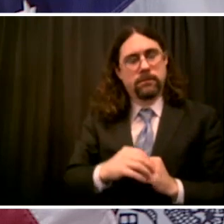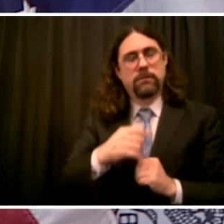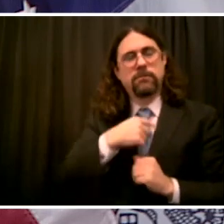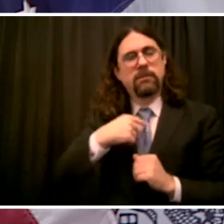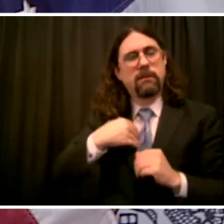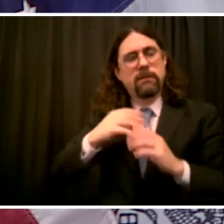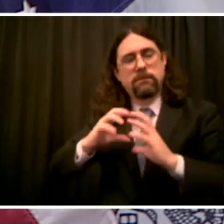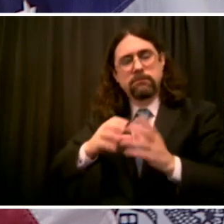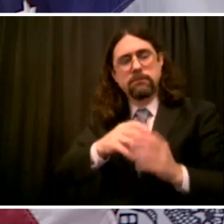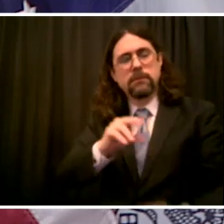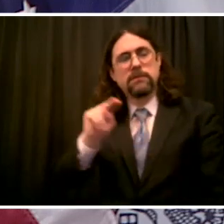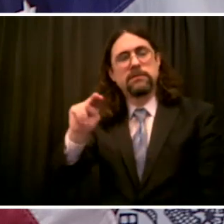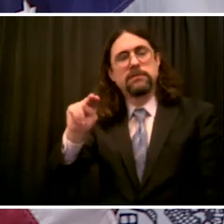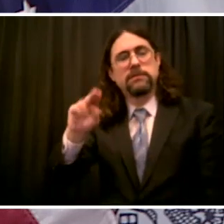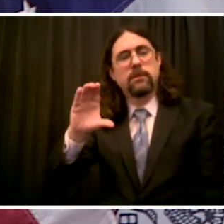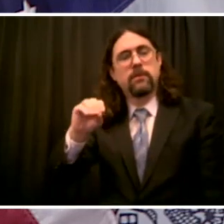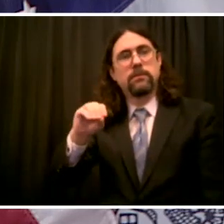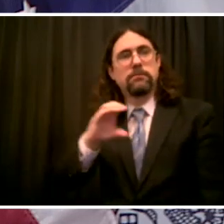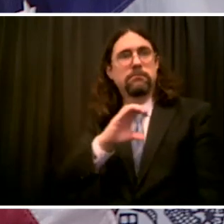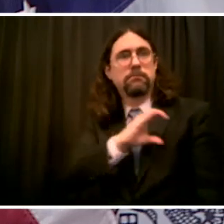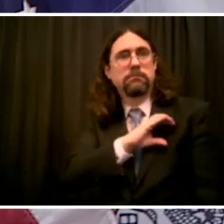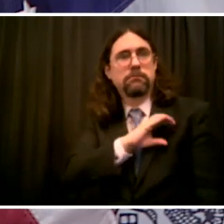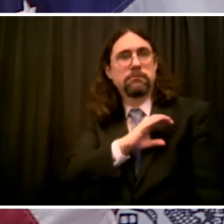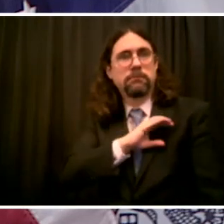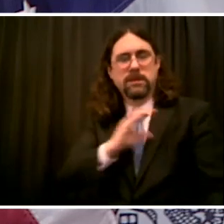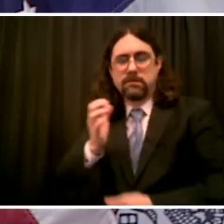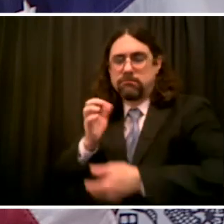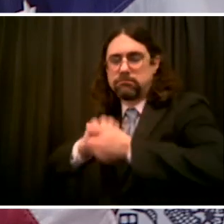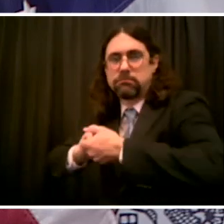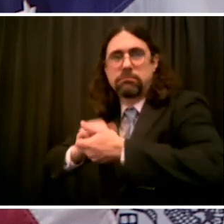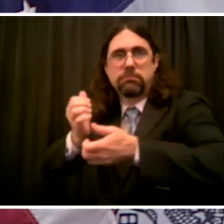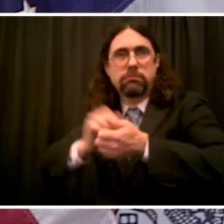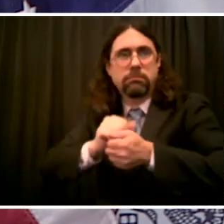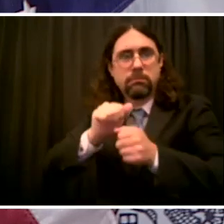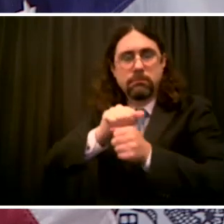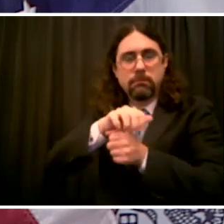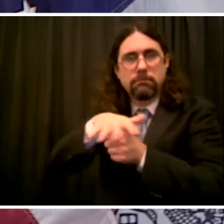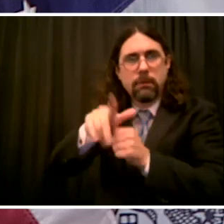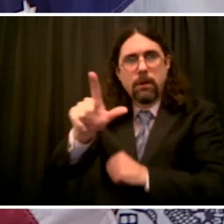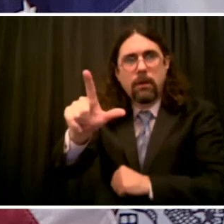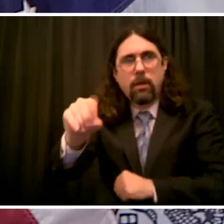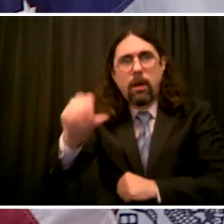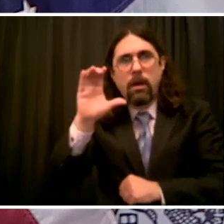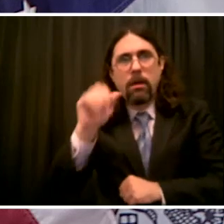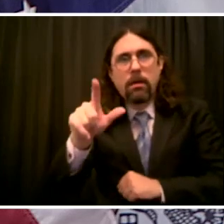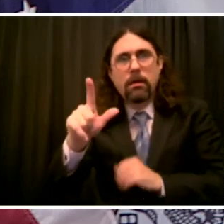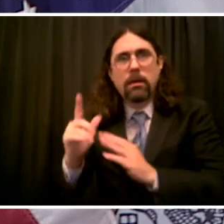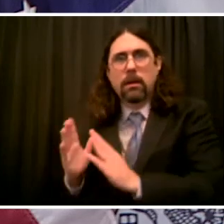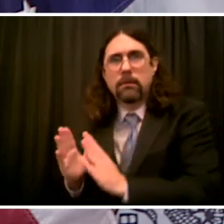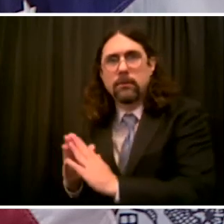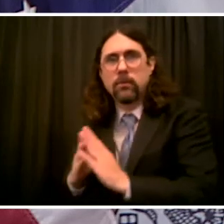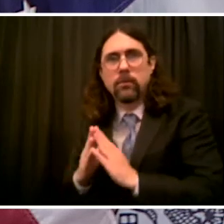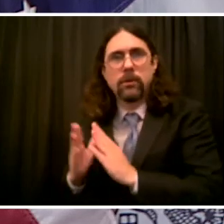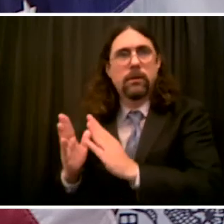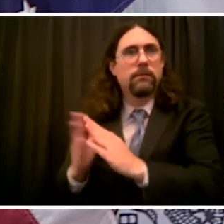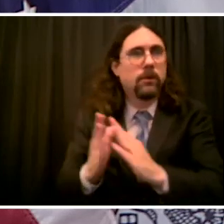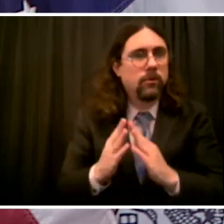INSTUTITED NEIGHBORHOOD POLICING. 'ITS HYW,NE O OF MY BIG REGRETS WITH THIS PANDEMIC, BESIDES THE OBVIOUS IS,